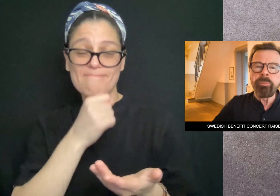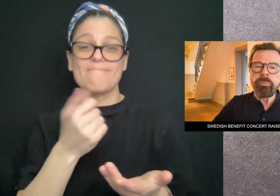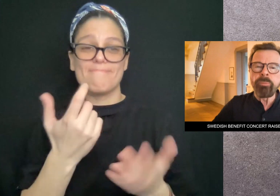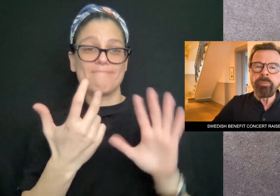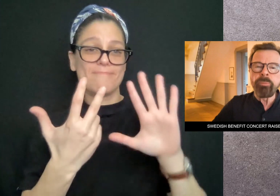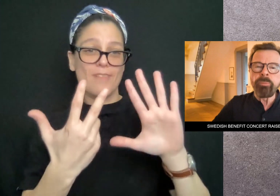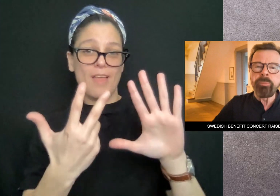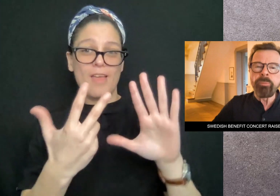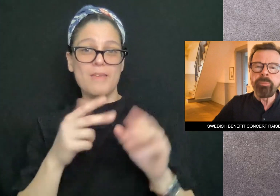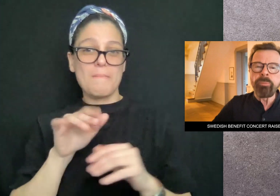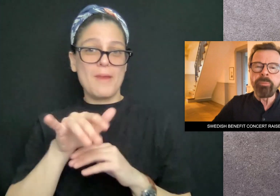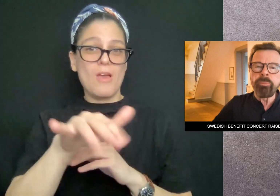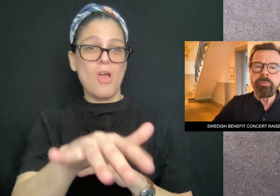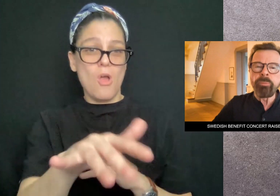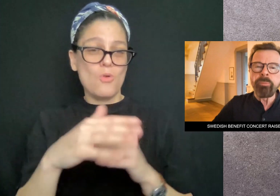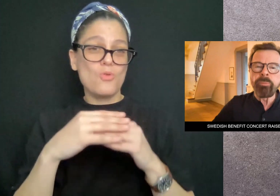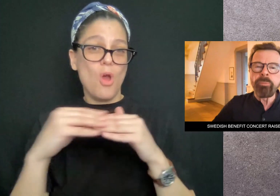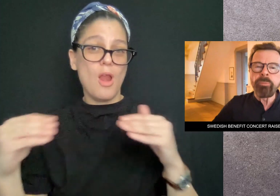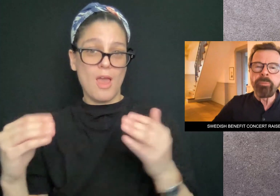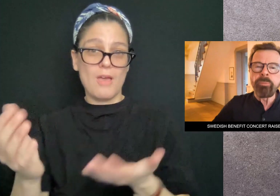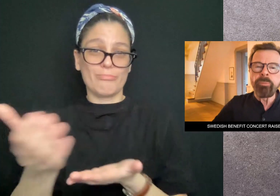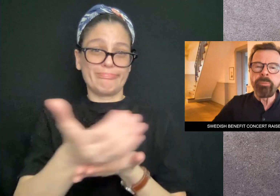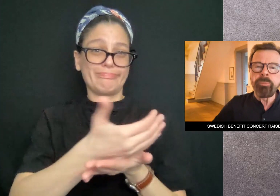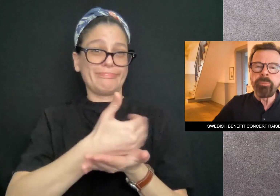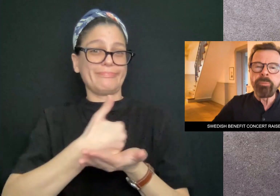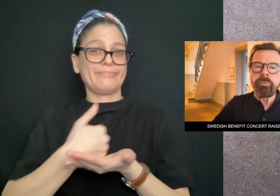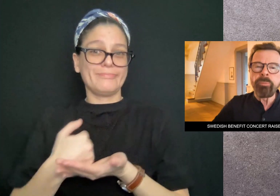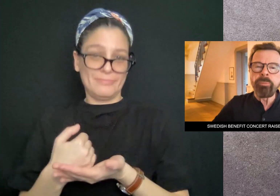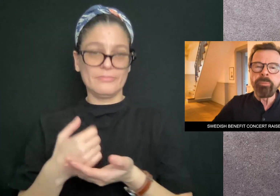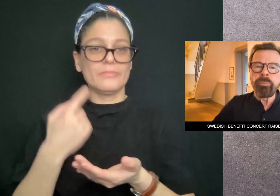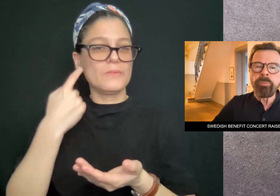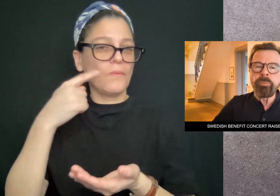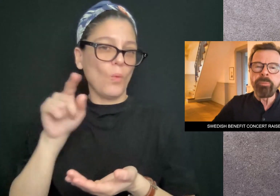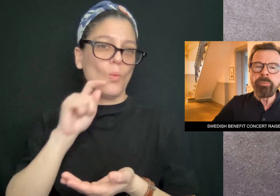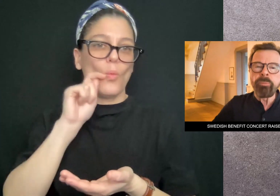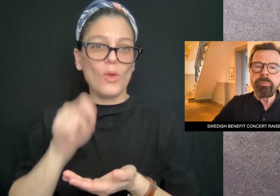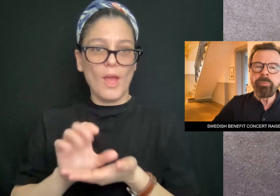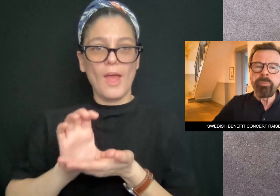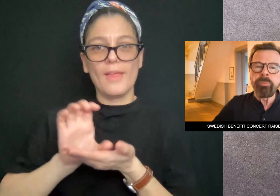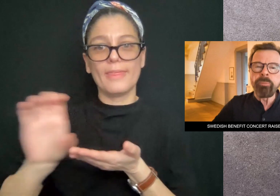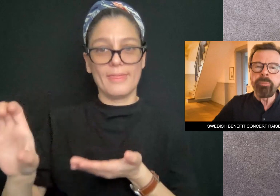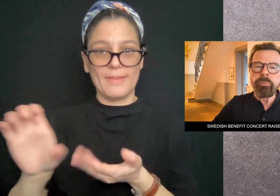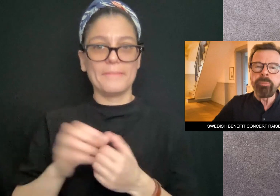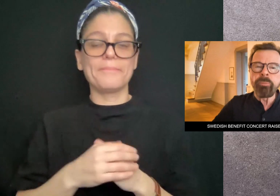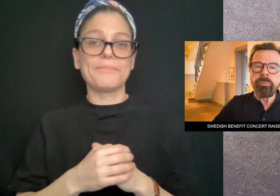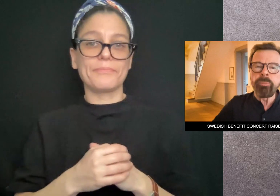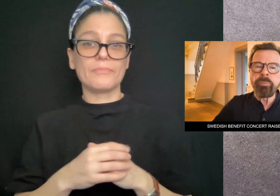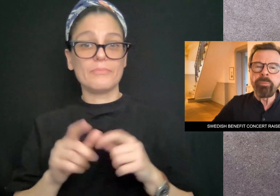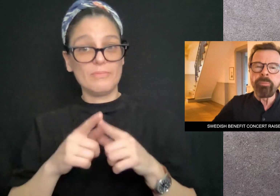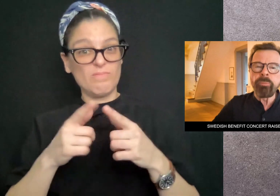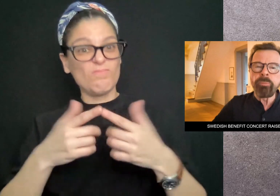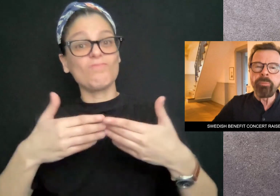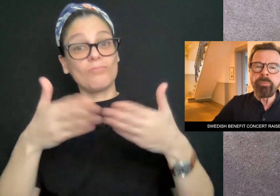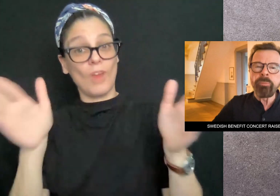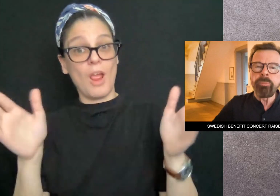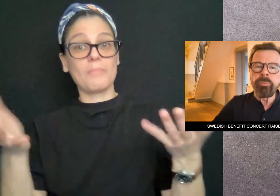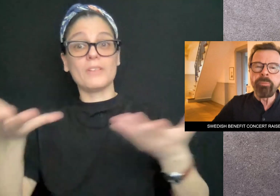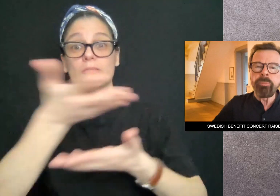pop group Abba hosted a Swedish benefit concert over the weekend that raised over $8 million